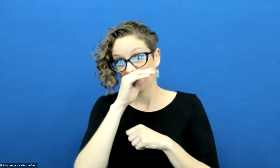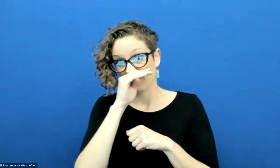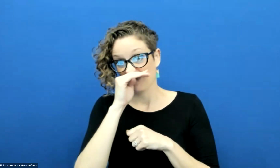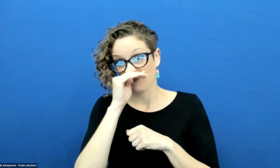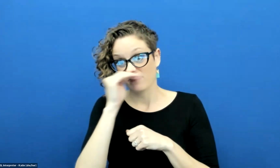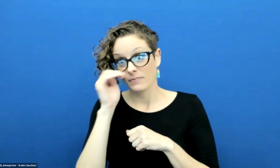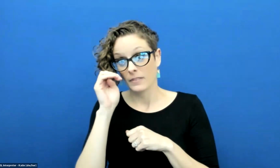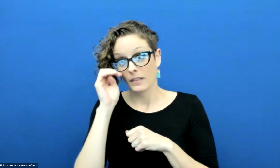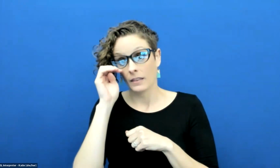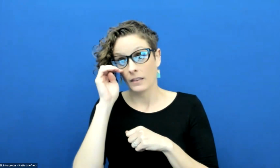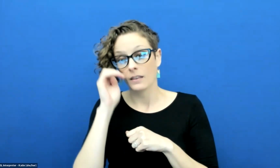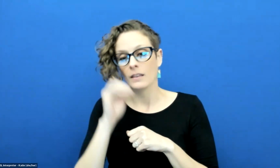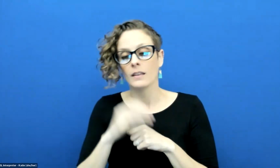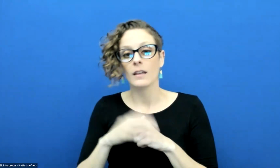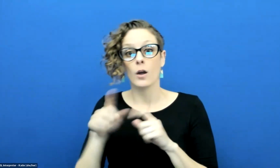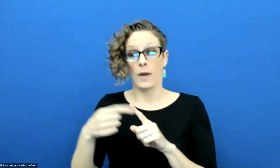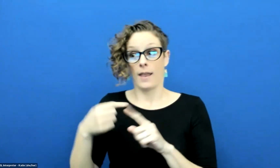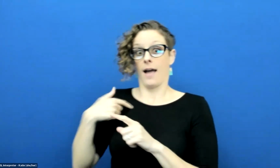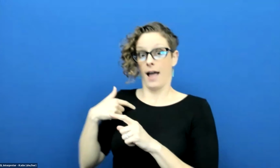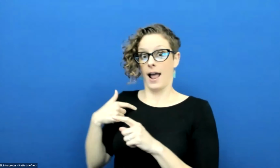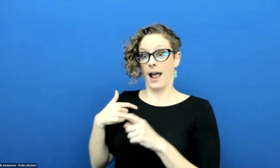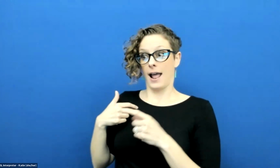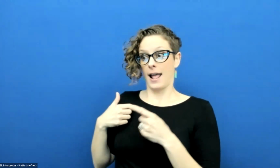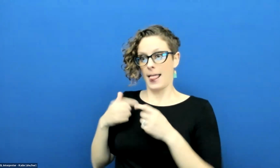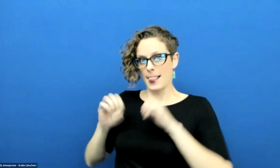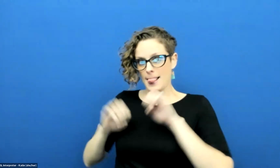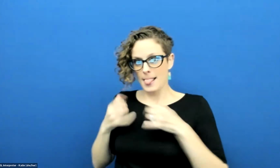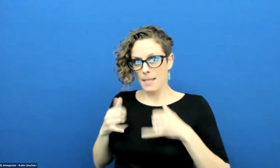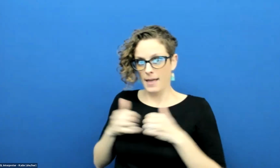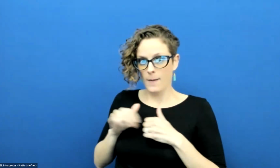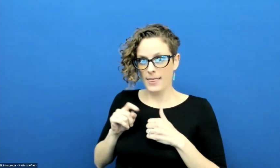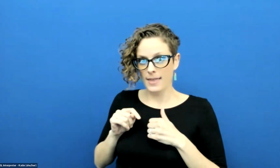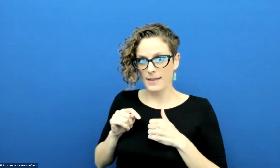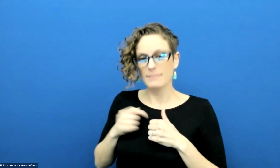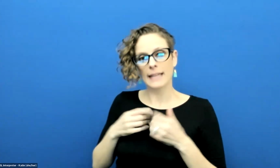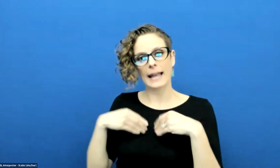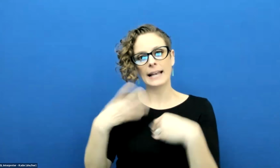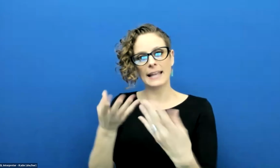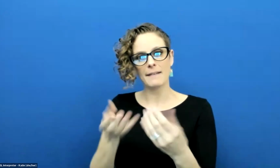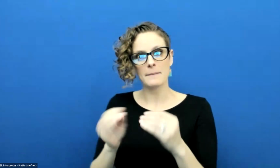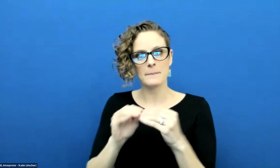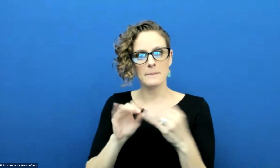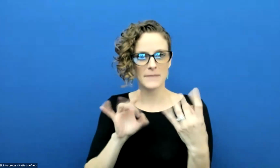so as soon as I've had a chance to play with one um I can give better feedback and then the